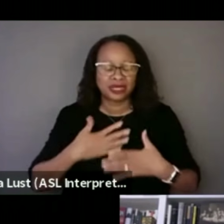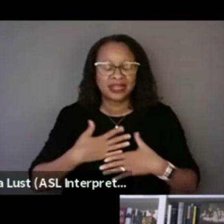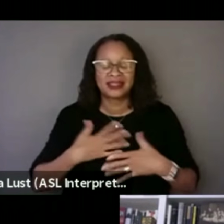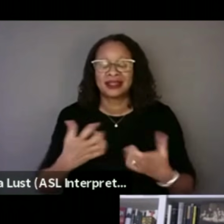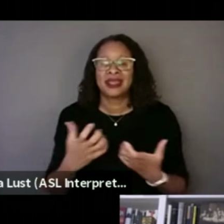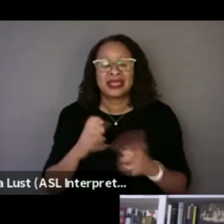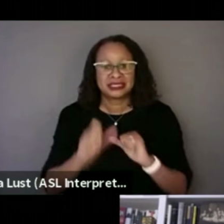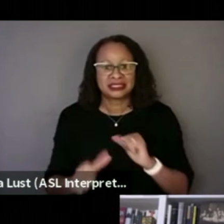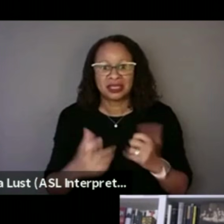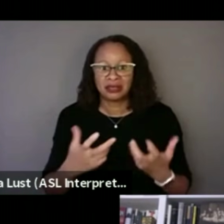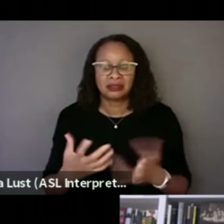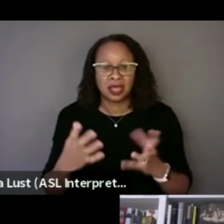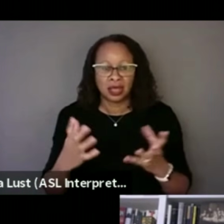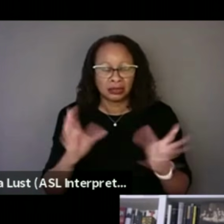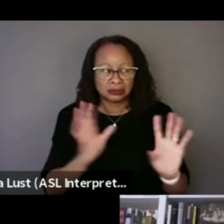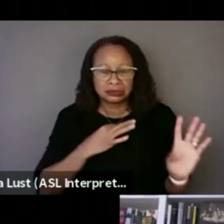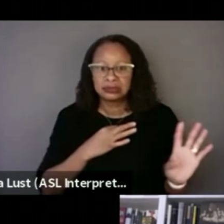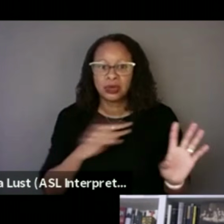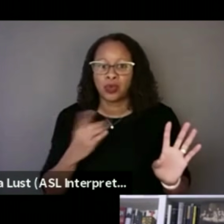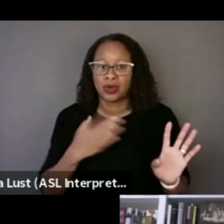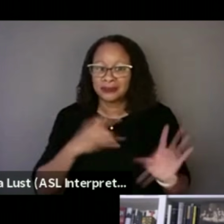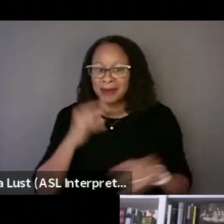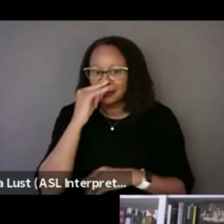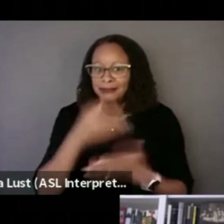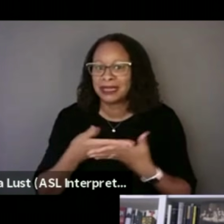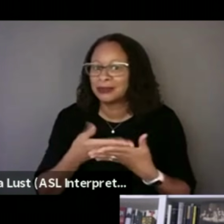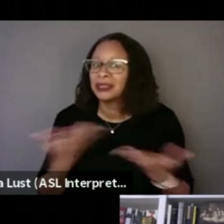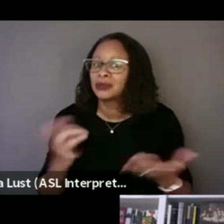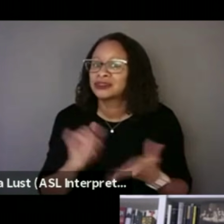You know, I mean it's... And even for, you know, the families where